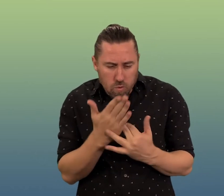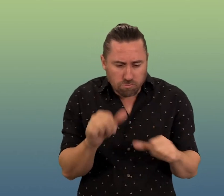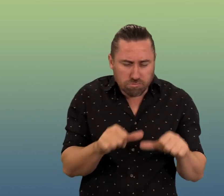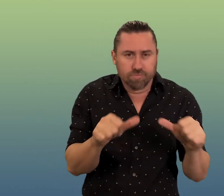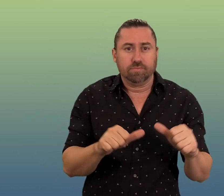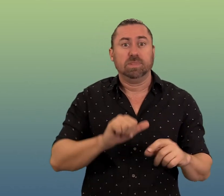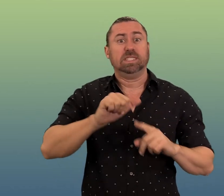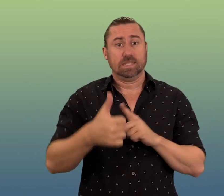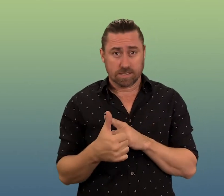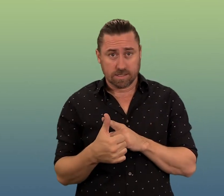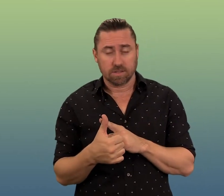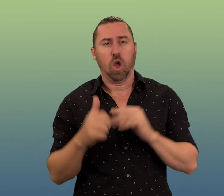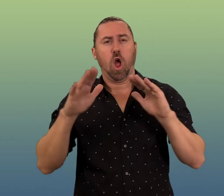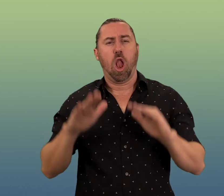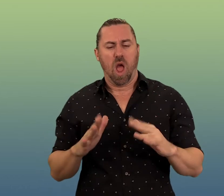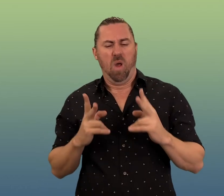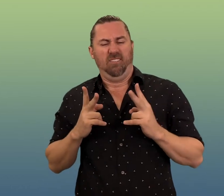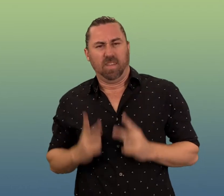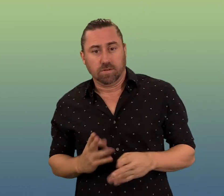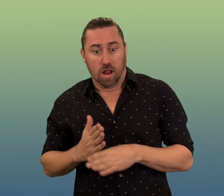Principle six, low physical effort.